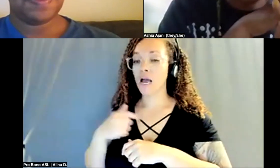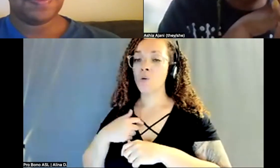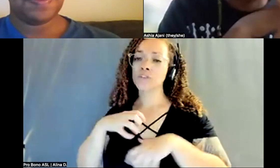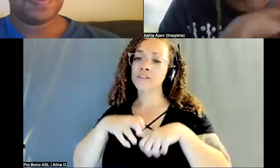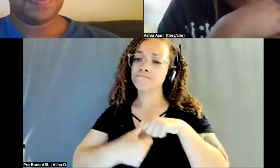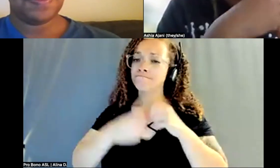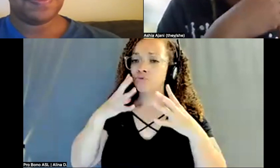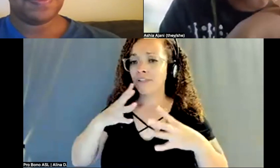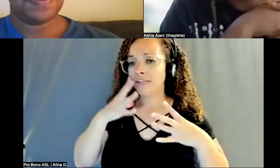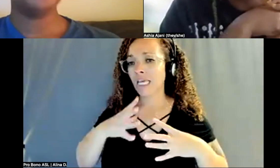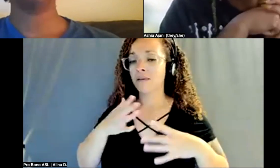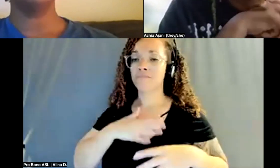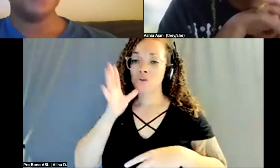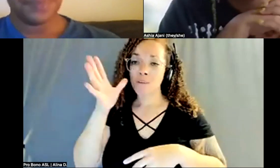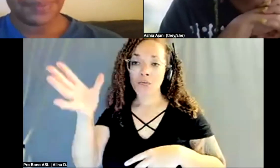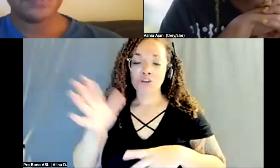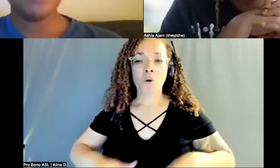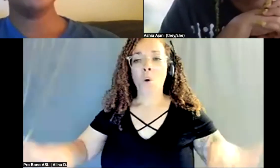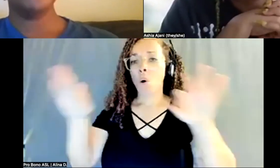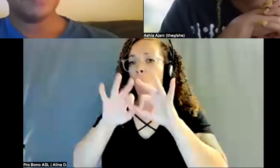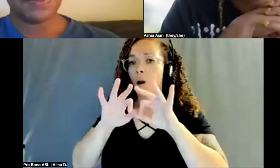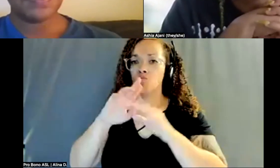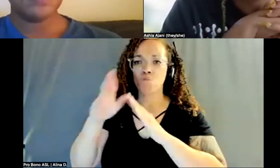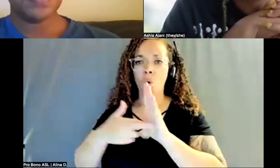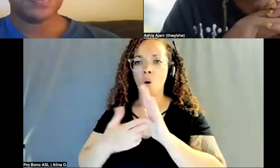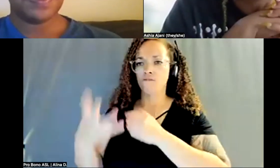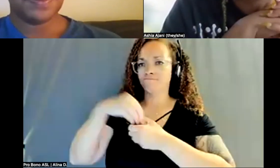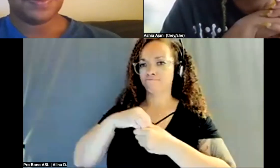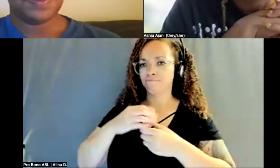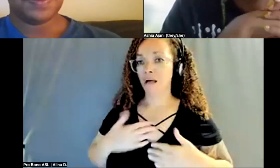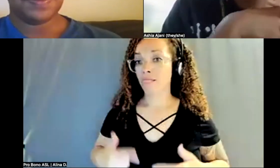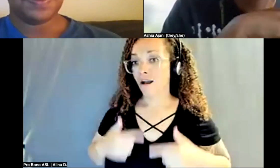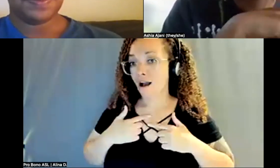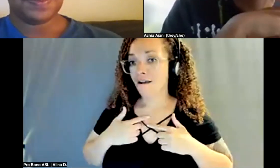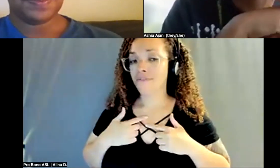important figure in my life and my early life and I just wanted to really kind of just like,